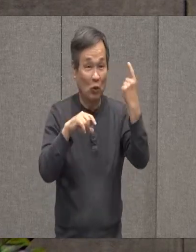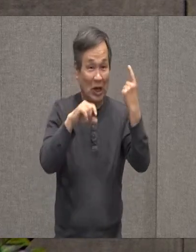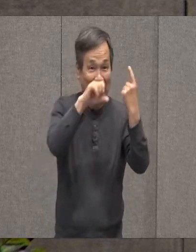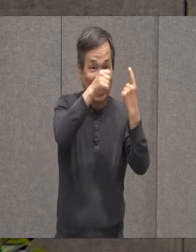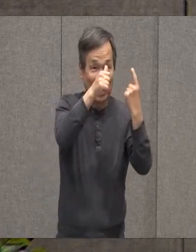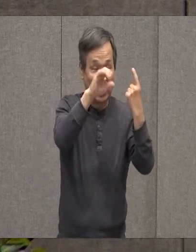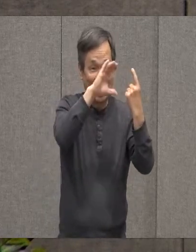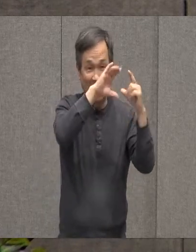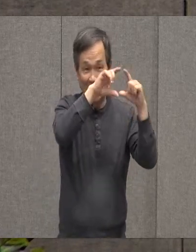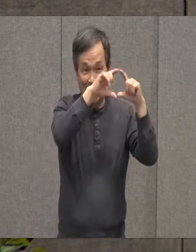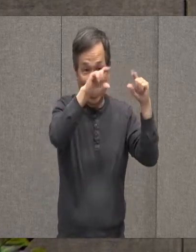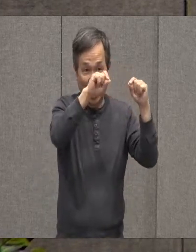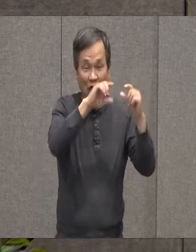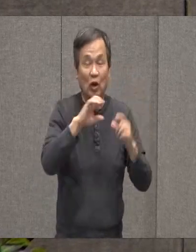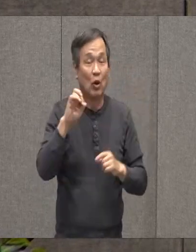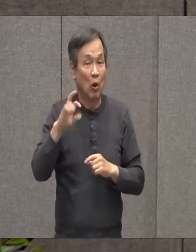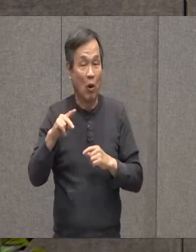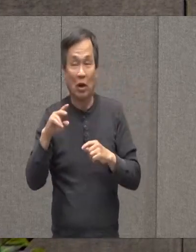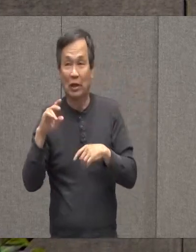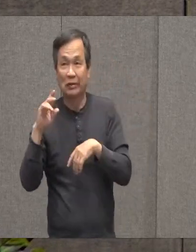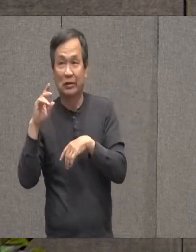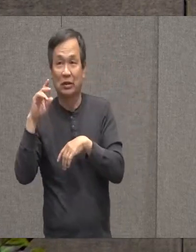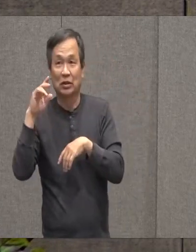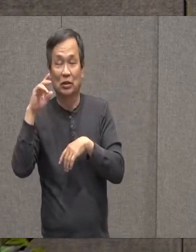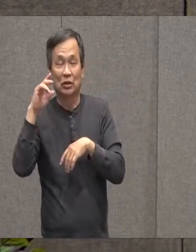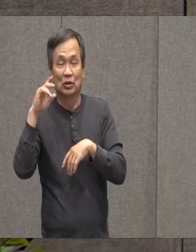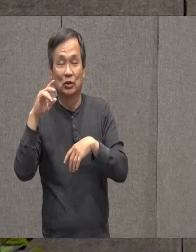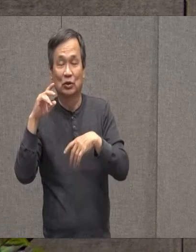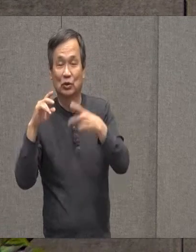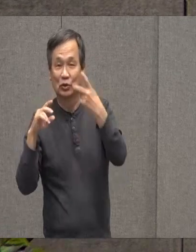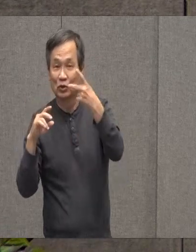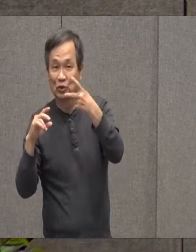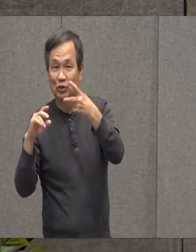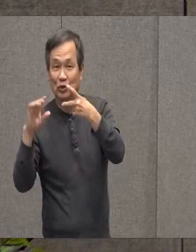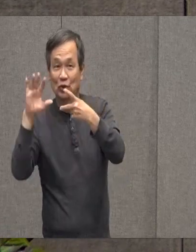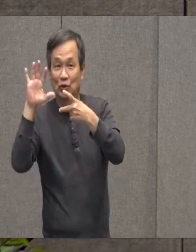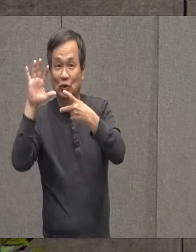We could be paid with two, yep five dollar bills